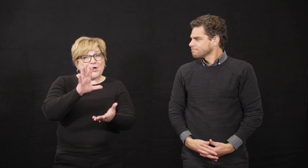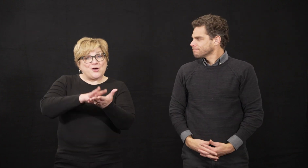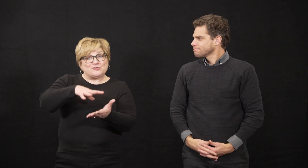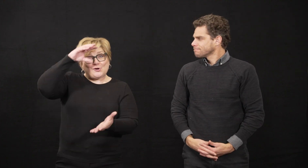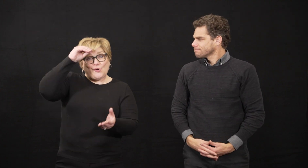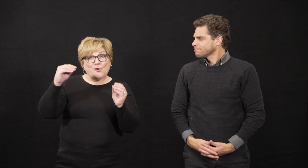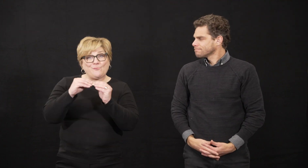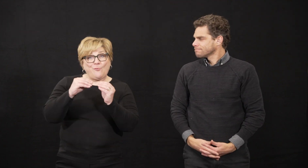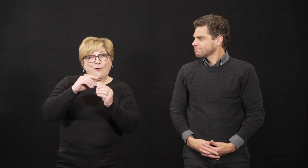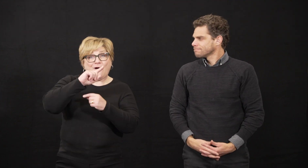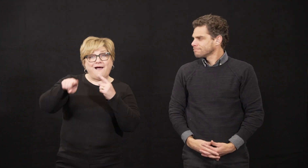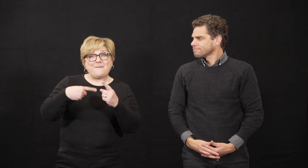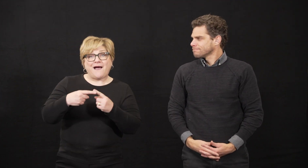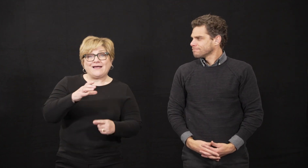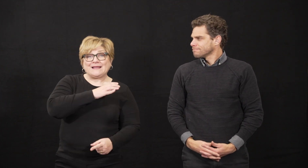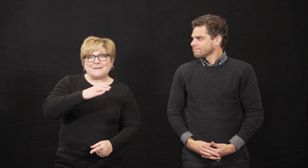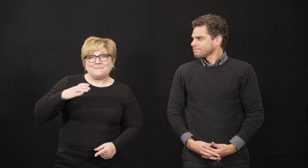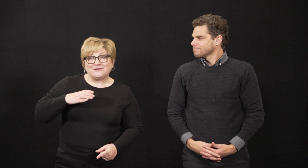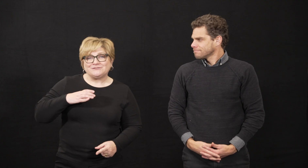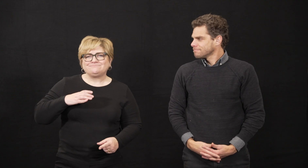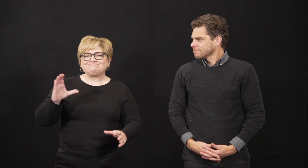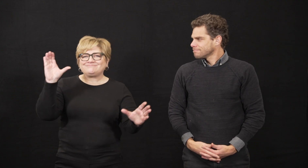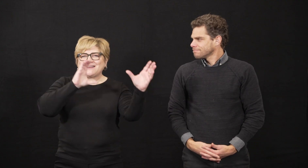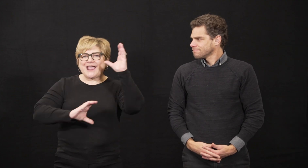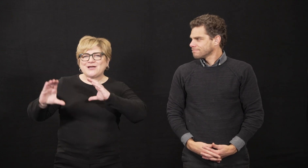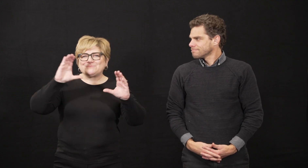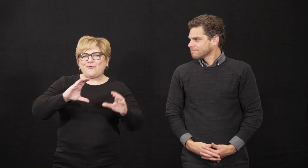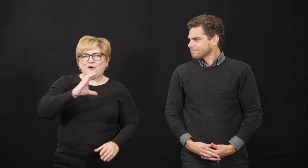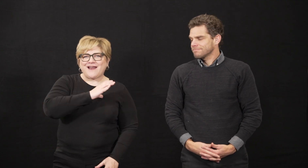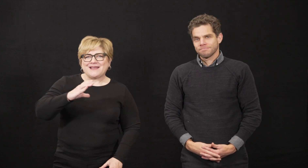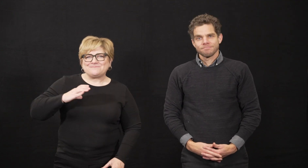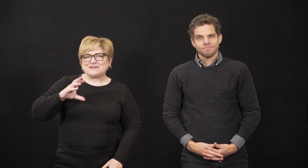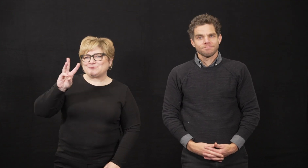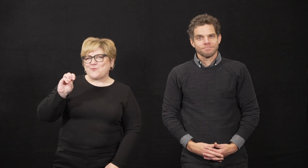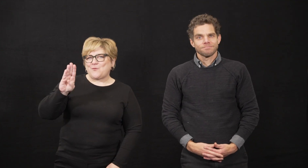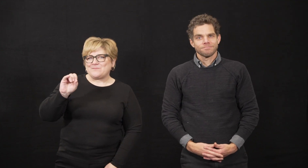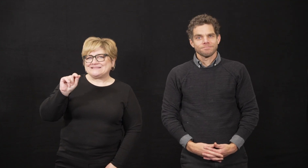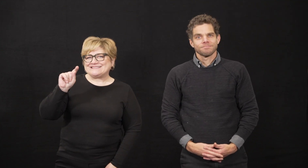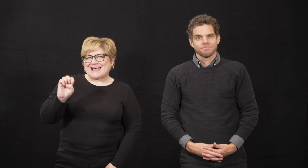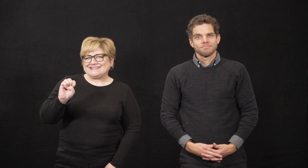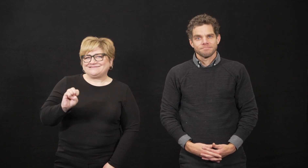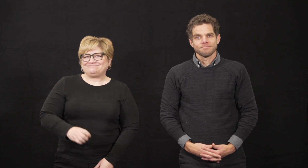To learn more about the Commission, explore the Commission's website.